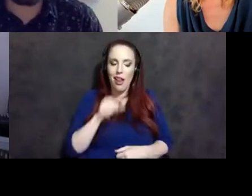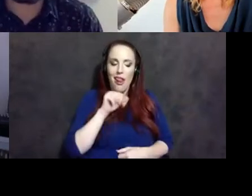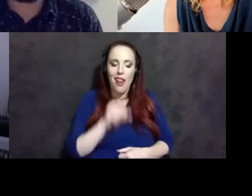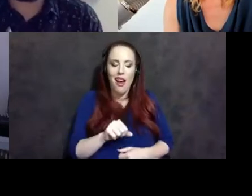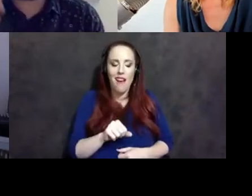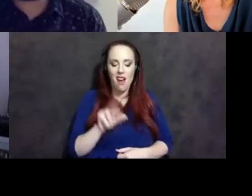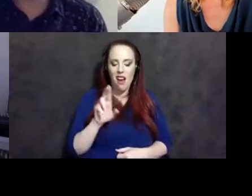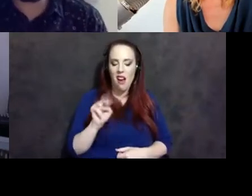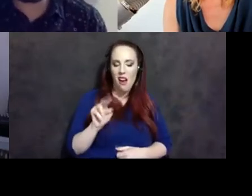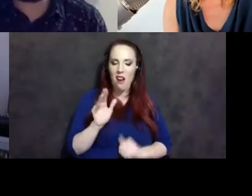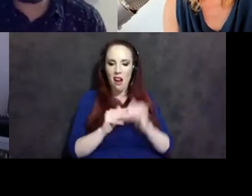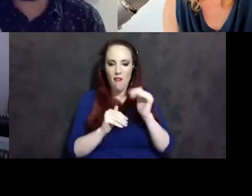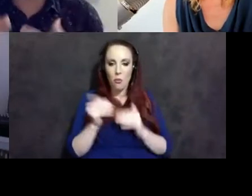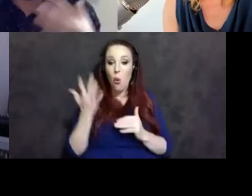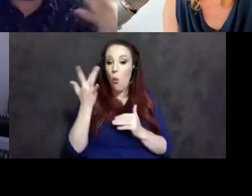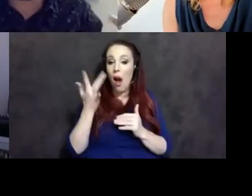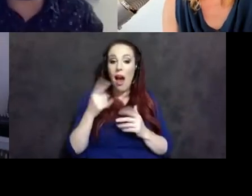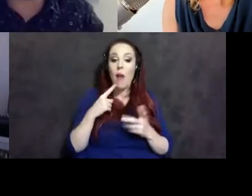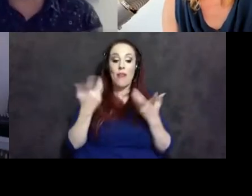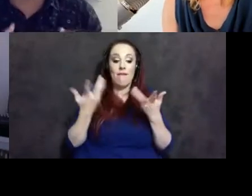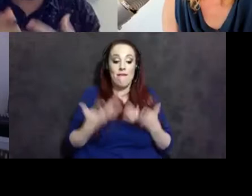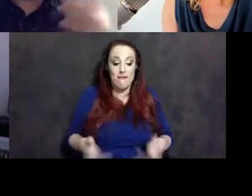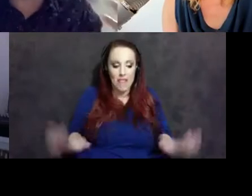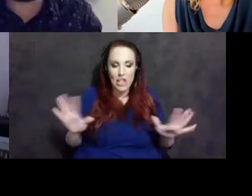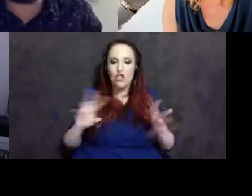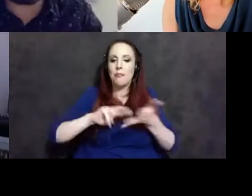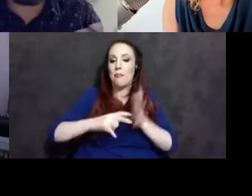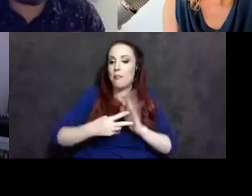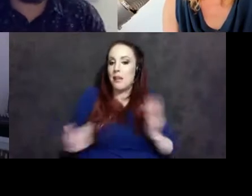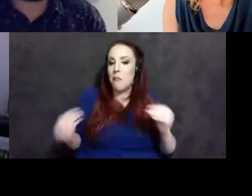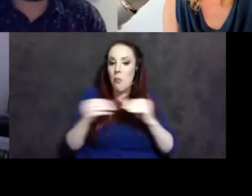what's on the other side is growth and more community, more collectiveness.